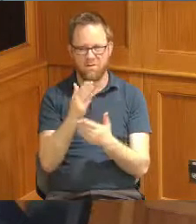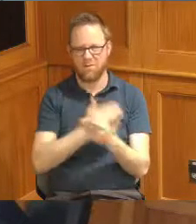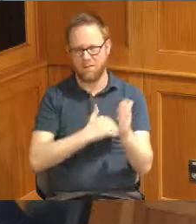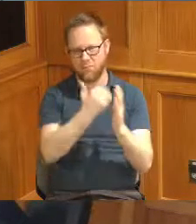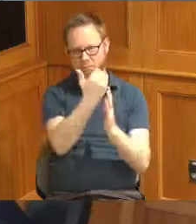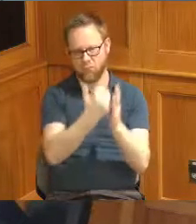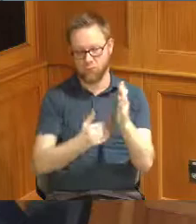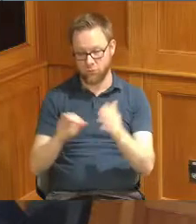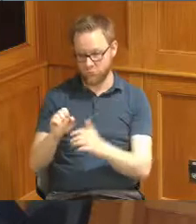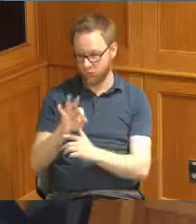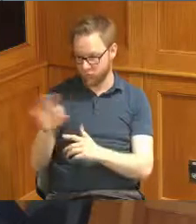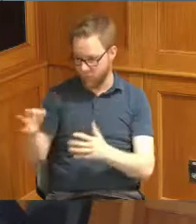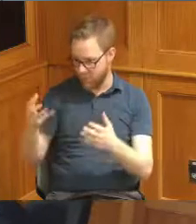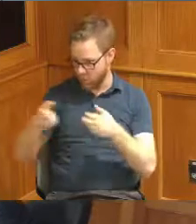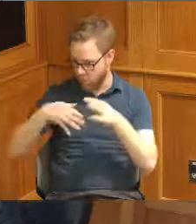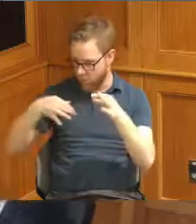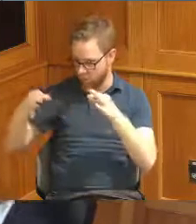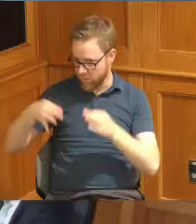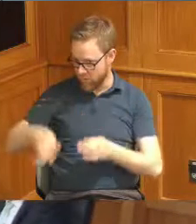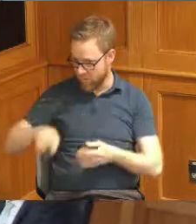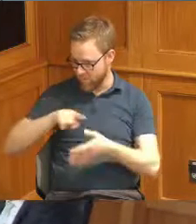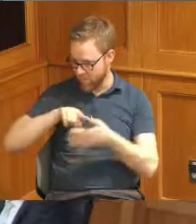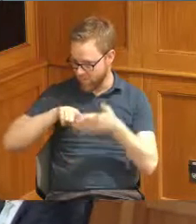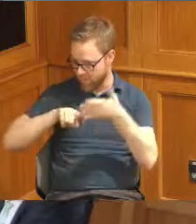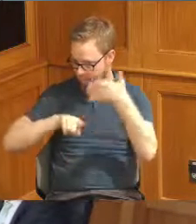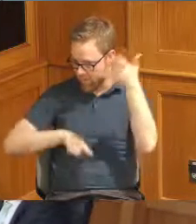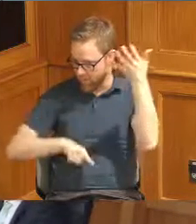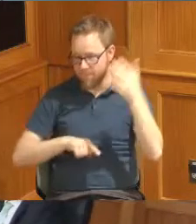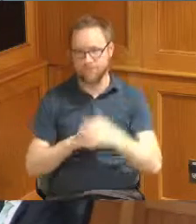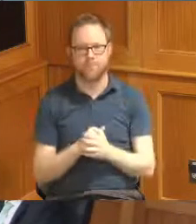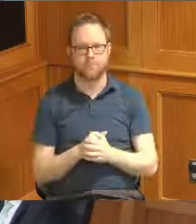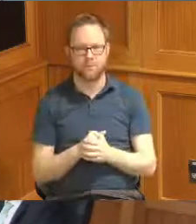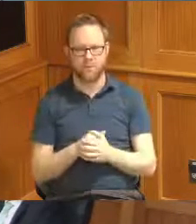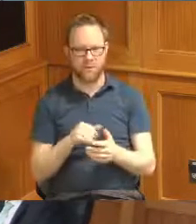Jeff you want to walk us through those items that especially those that has financial implications